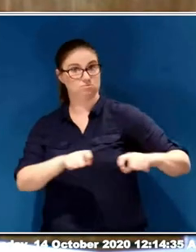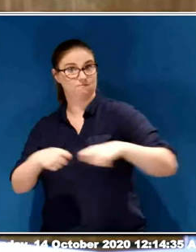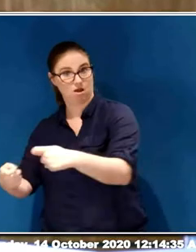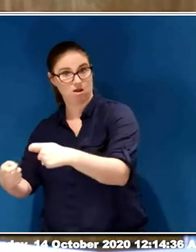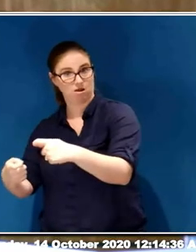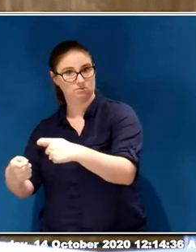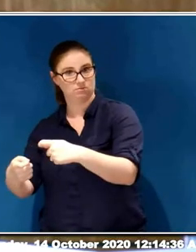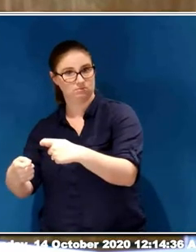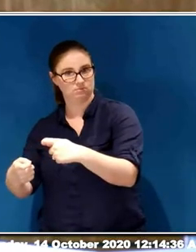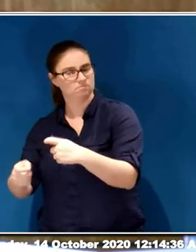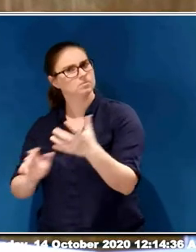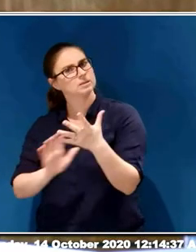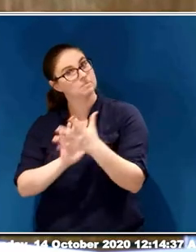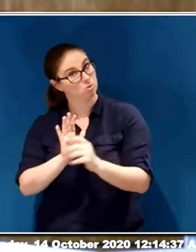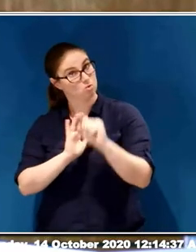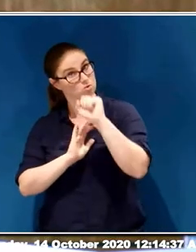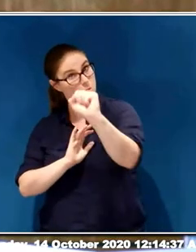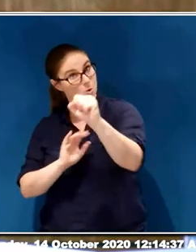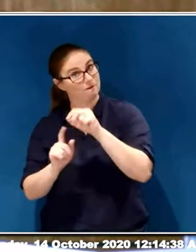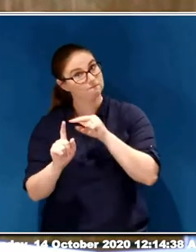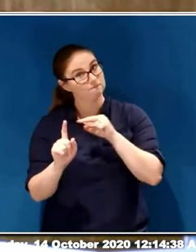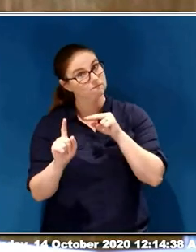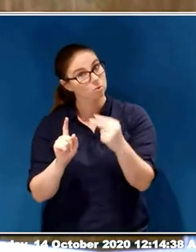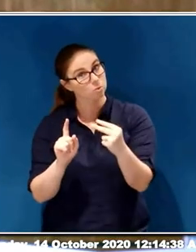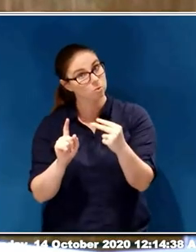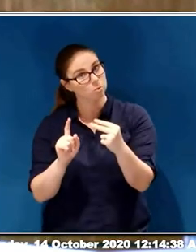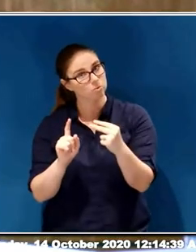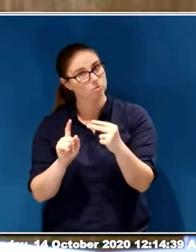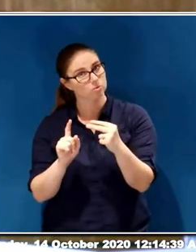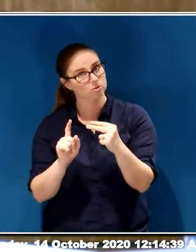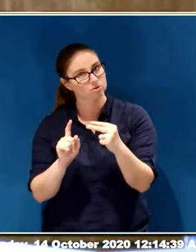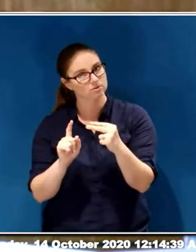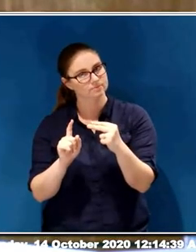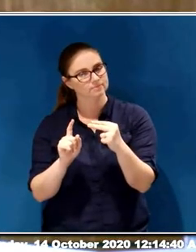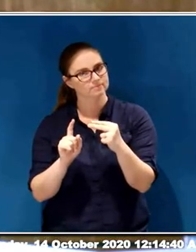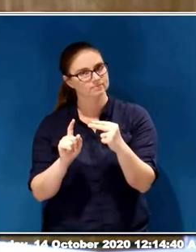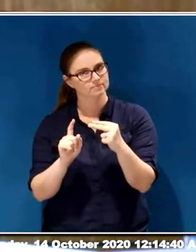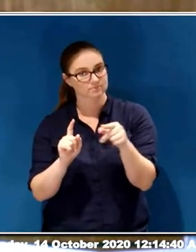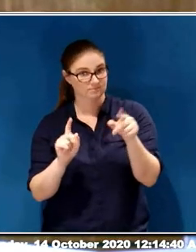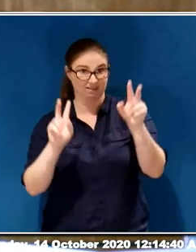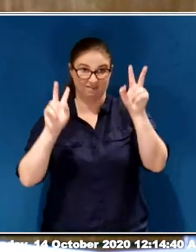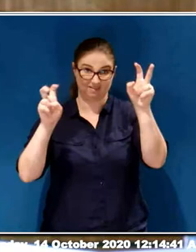must necessarily be a failure to comply with the requirements of the relevant